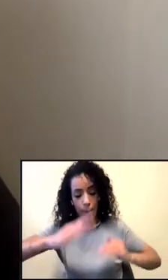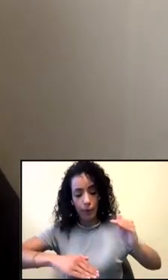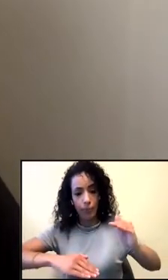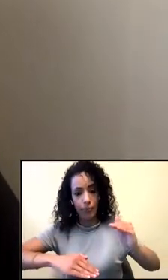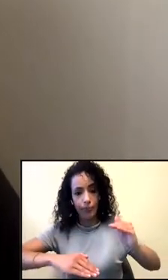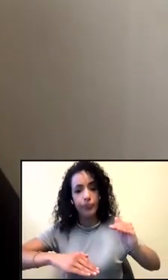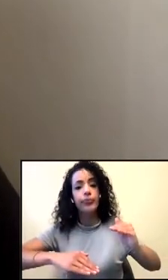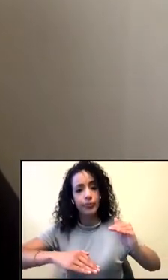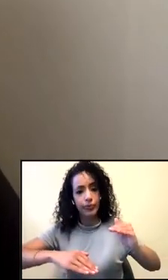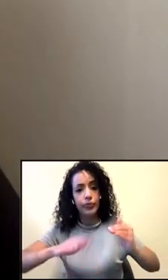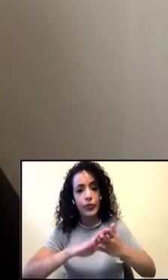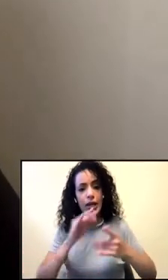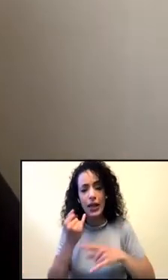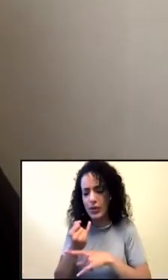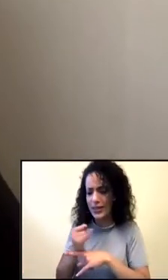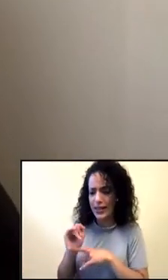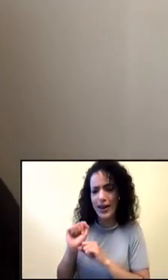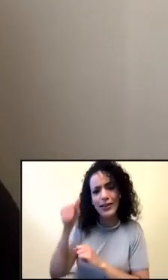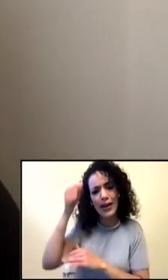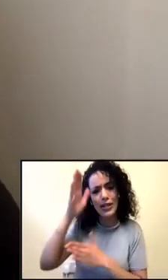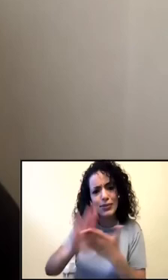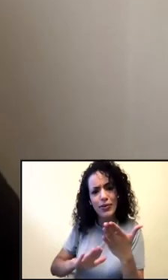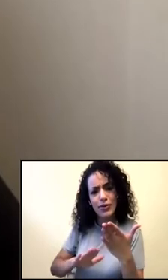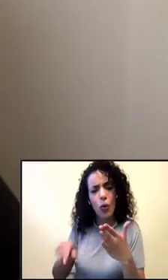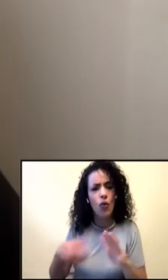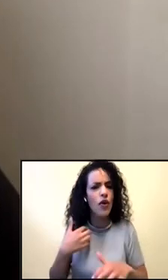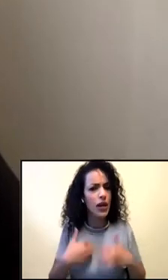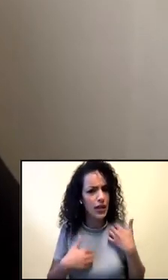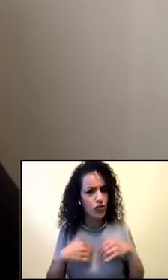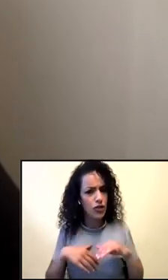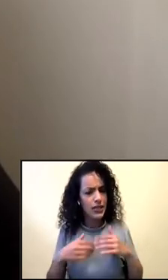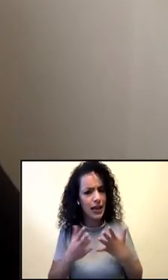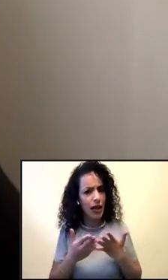And I think that was a really like interesting conflict that happened of yeah I think like,